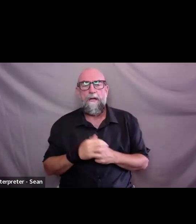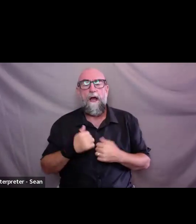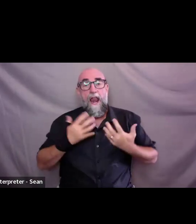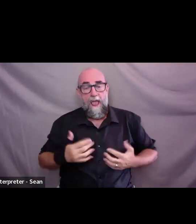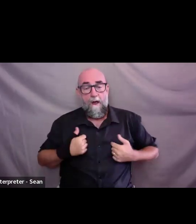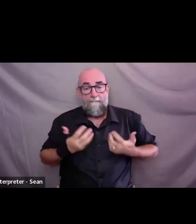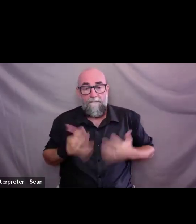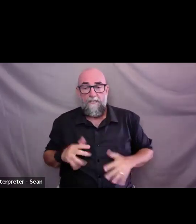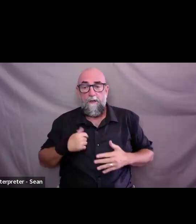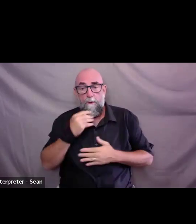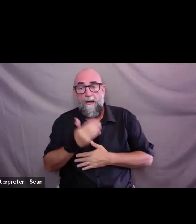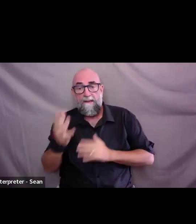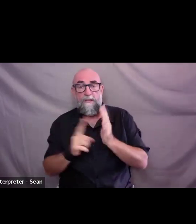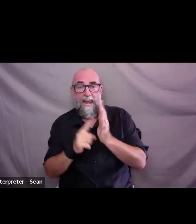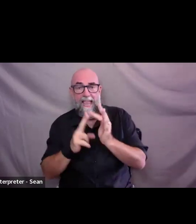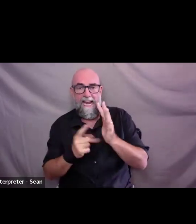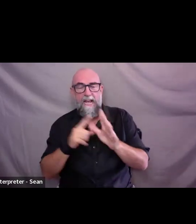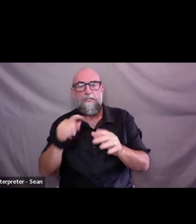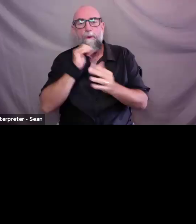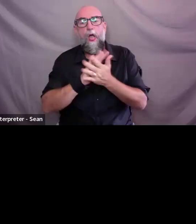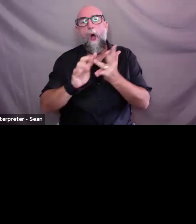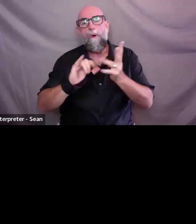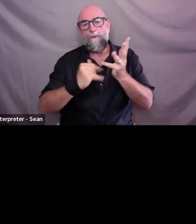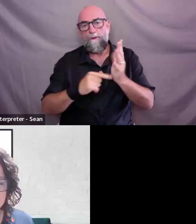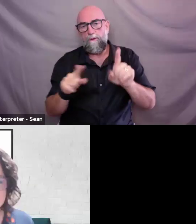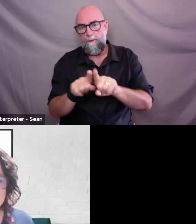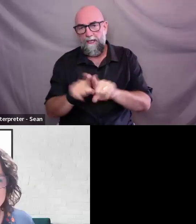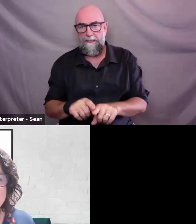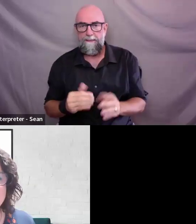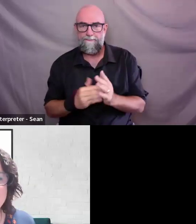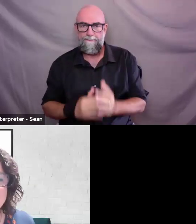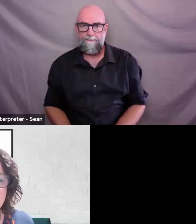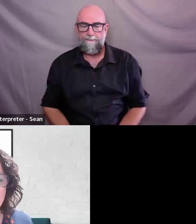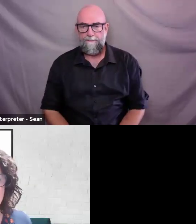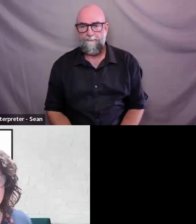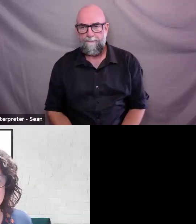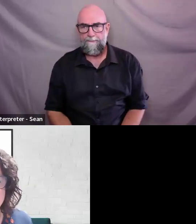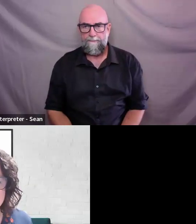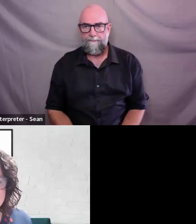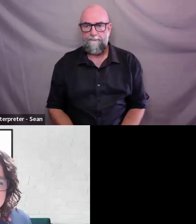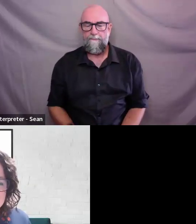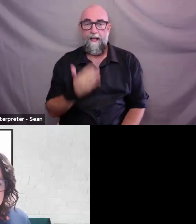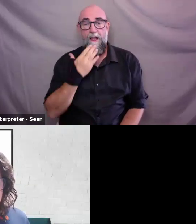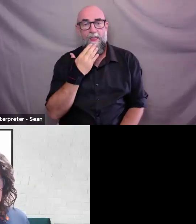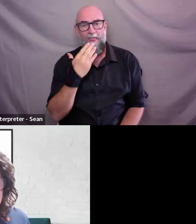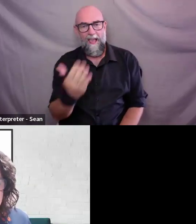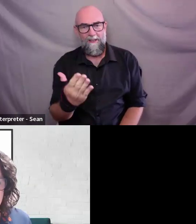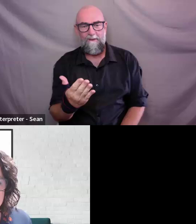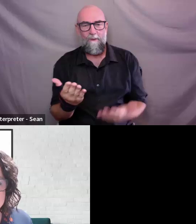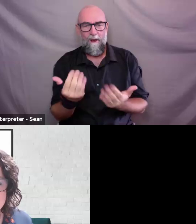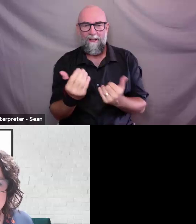today. >> Thanks for the well -- warm welcome Adelaide,